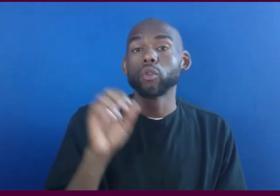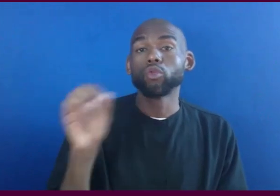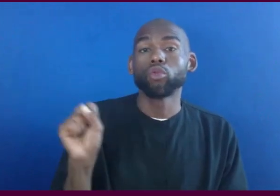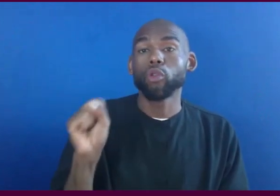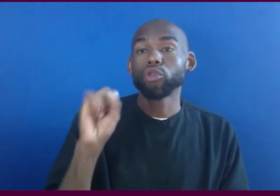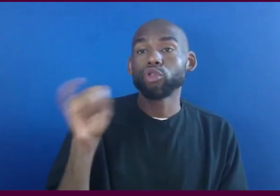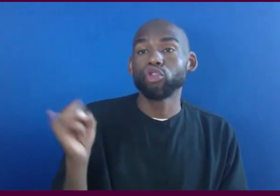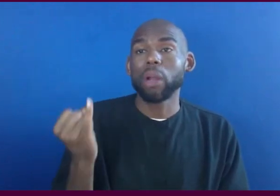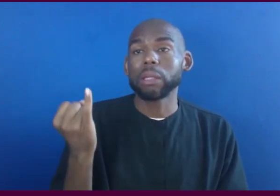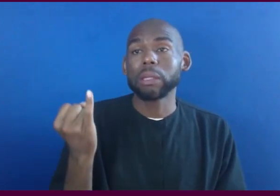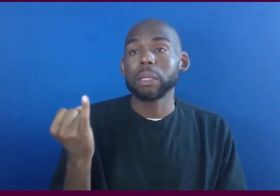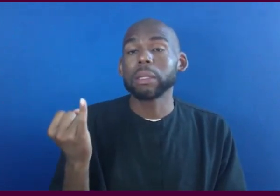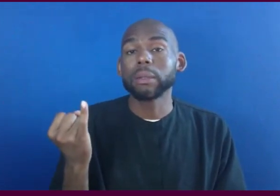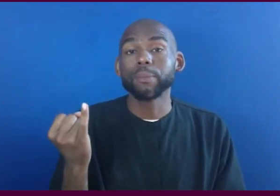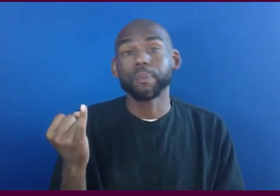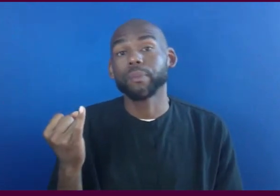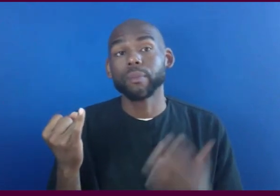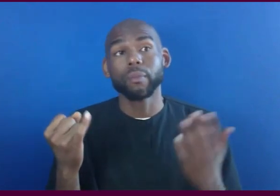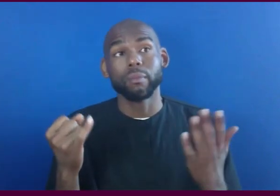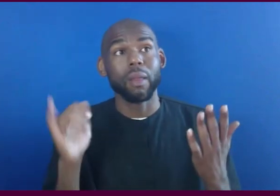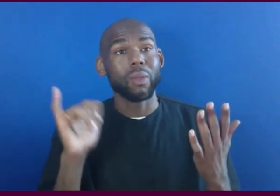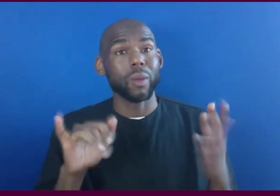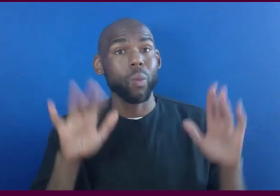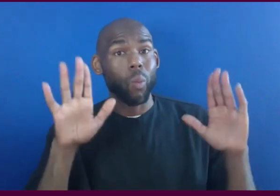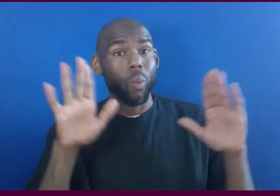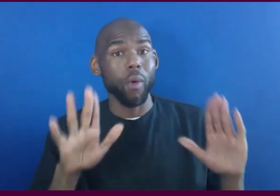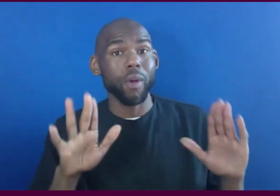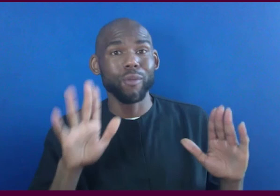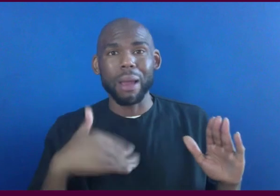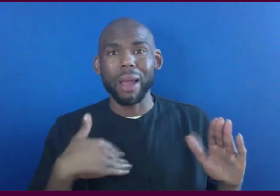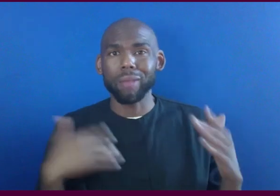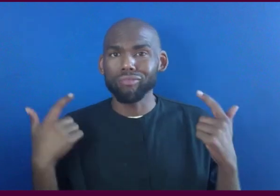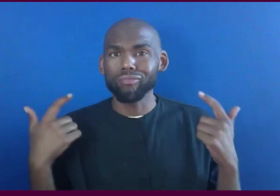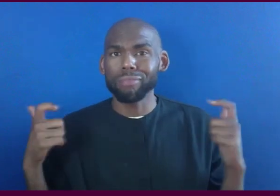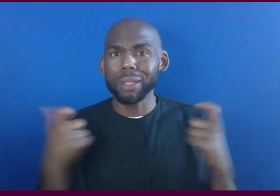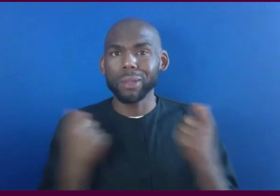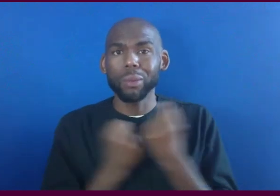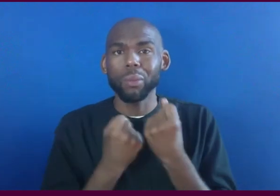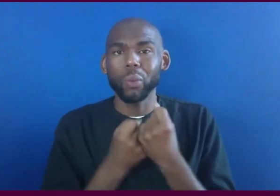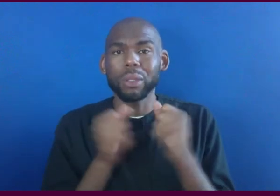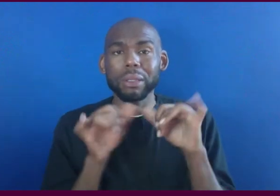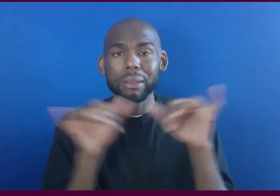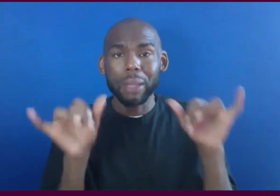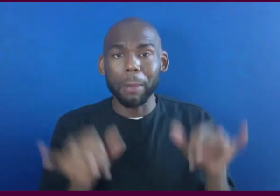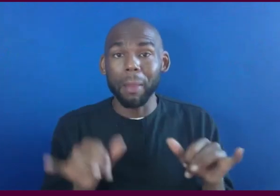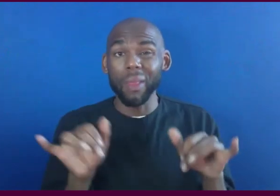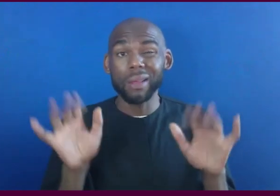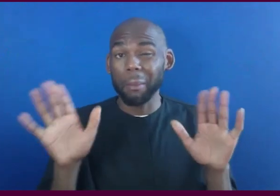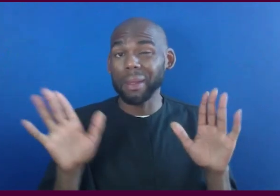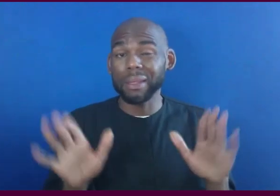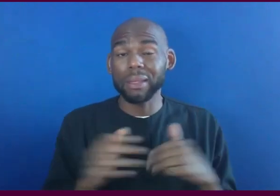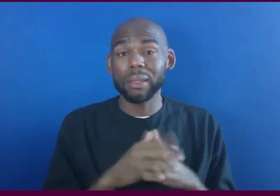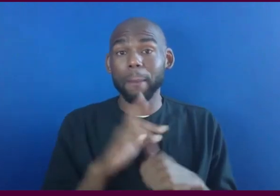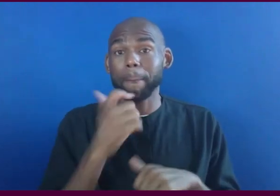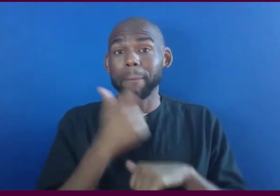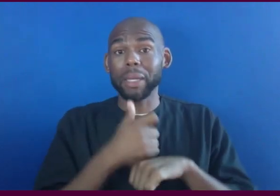Ashley Inkumsah: Mm-hmm (affirmative). That is wonderful that you had such an amazing support system. That's amazing.